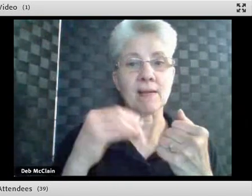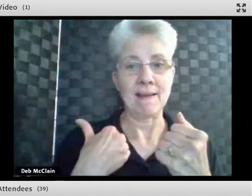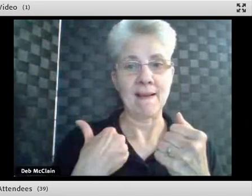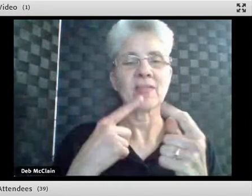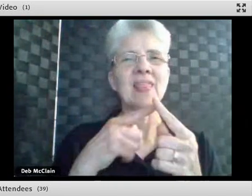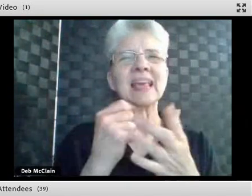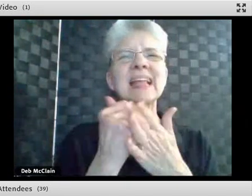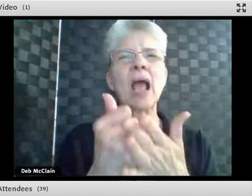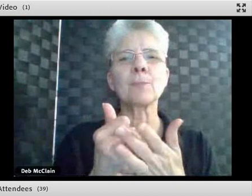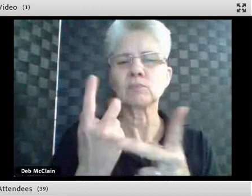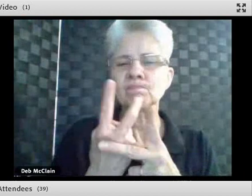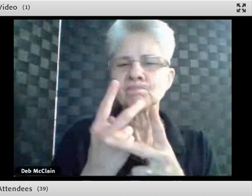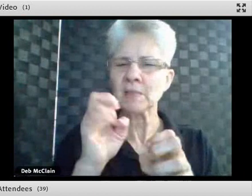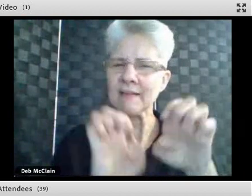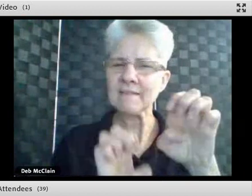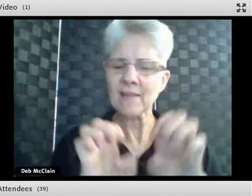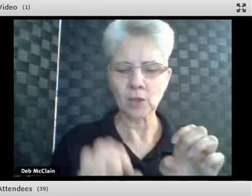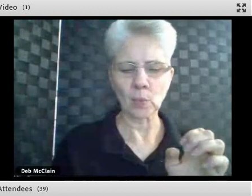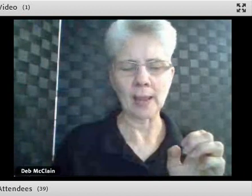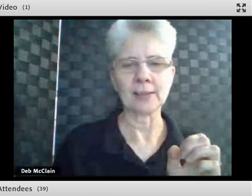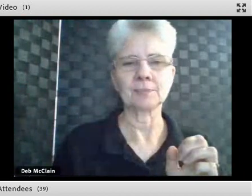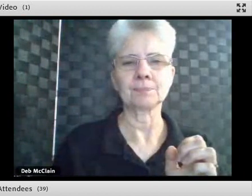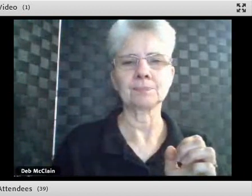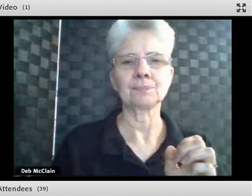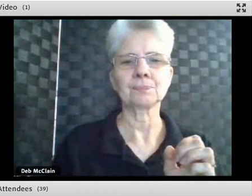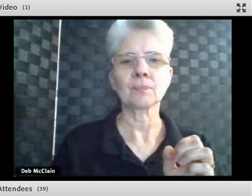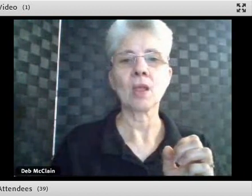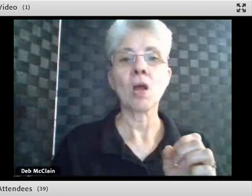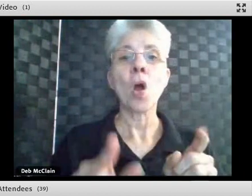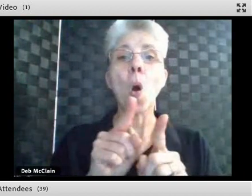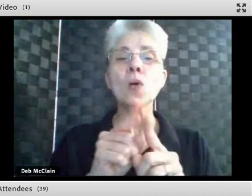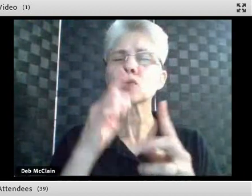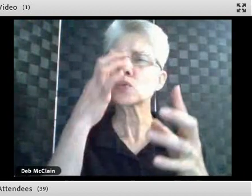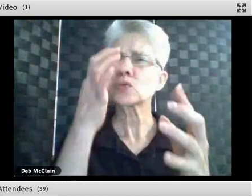that can help you sort of evaluate where you're at and also decide sort of